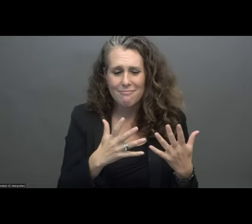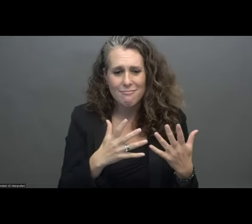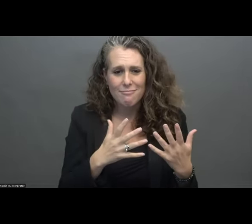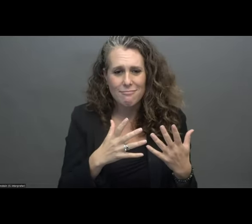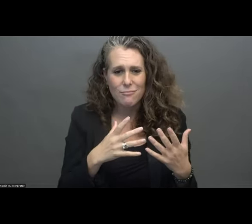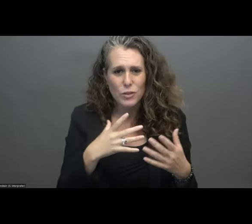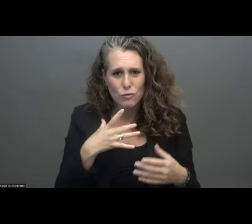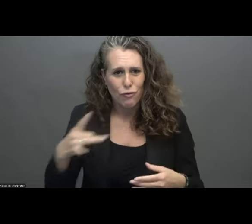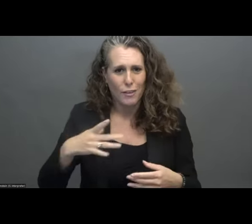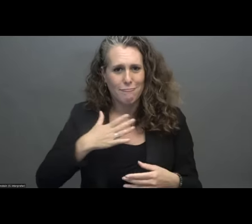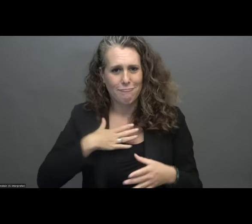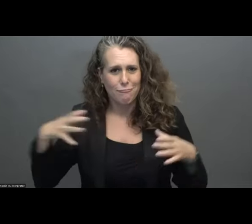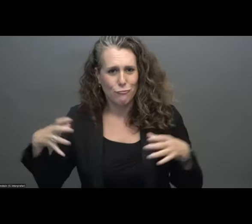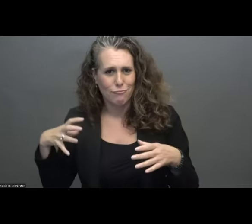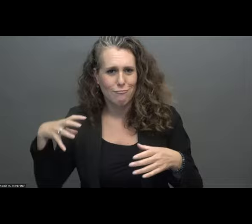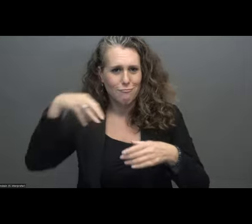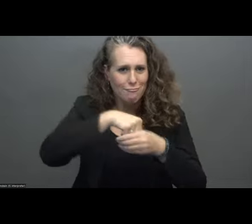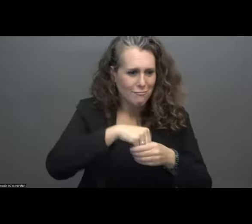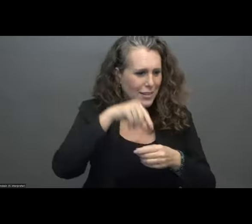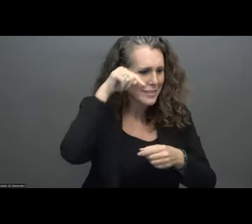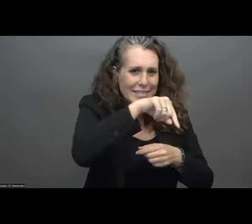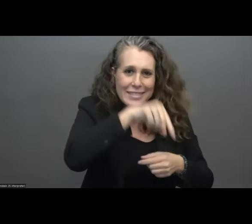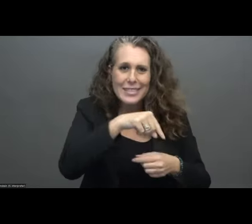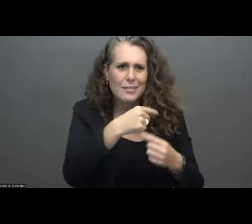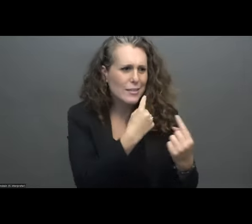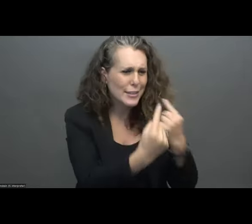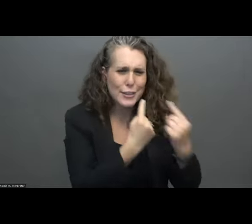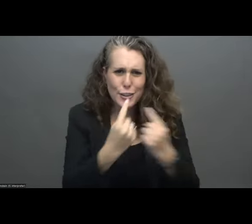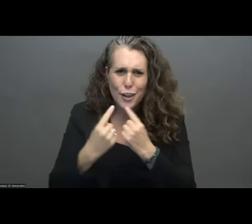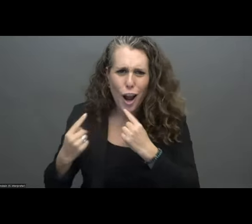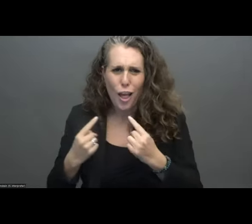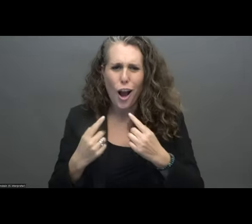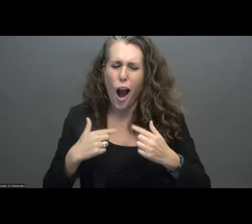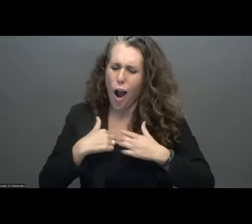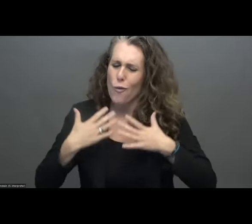16:06:32 context is particularly to do more. There was a great economic America West African